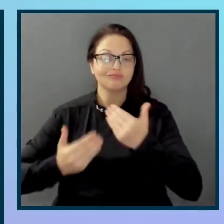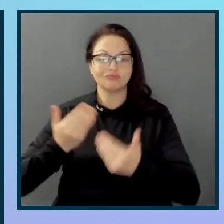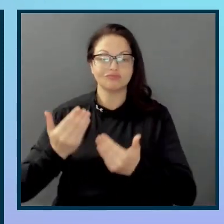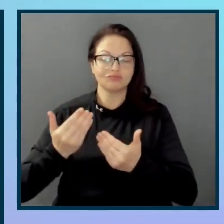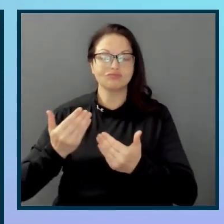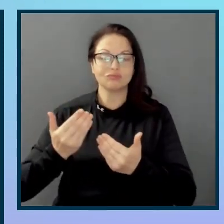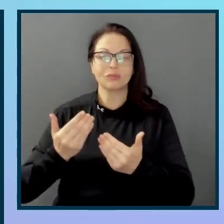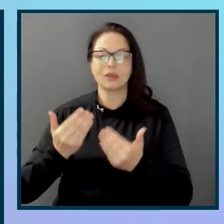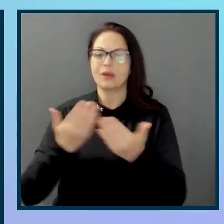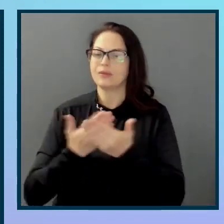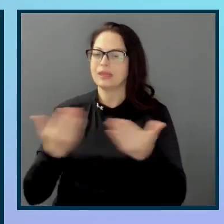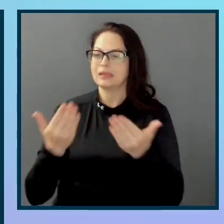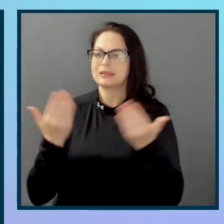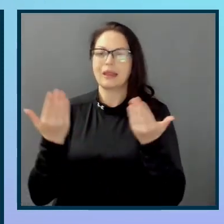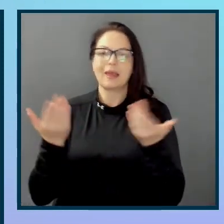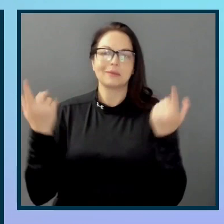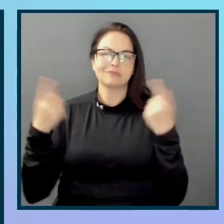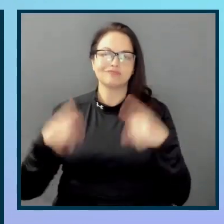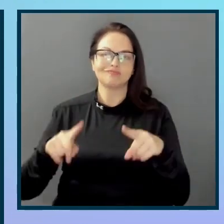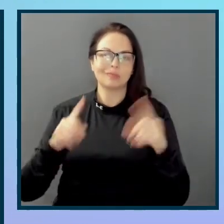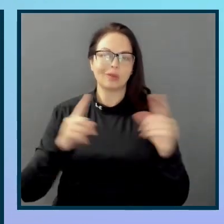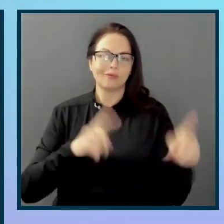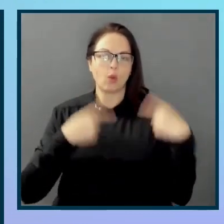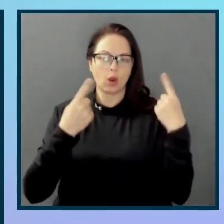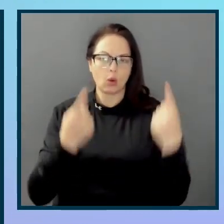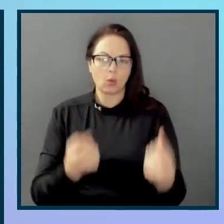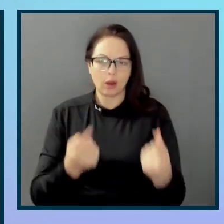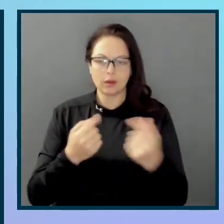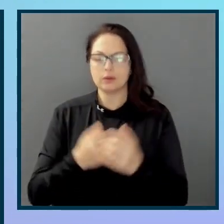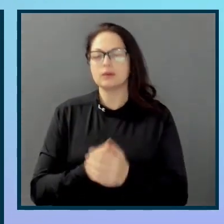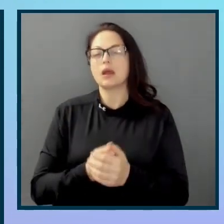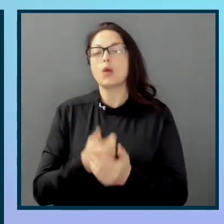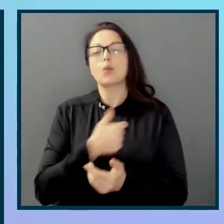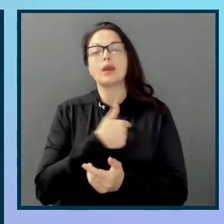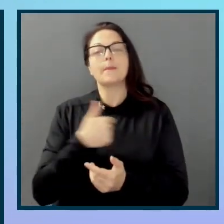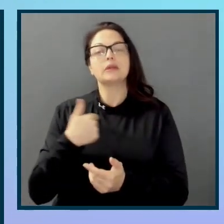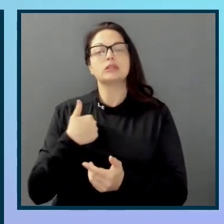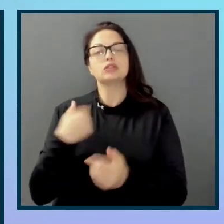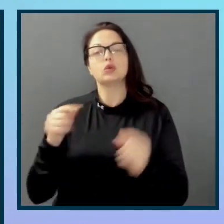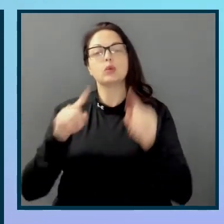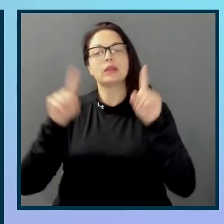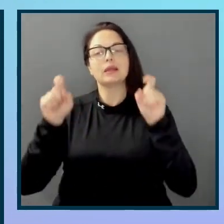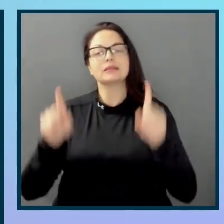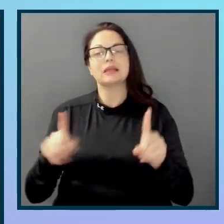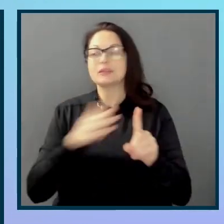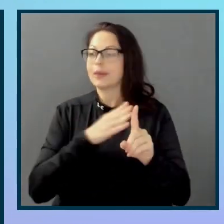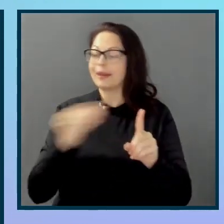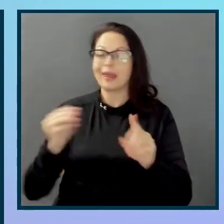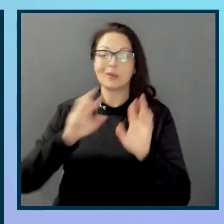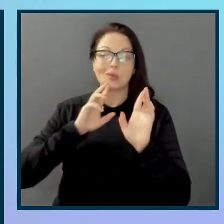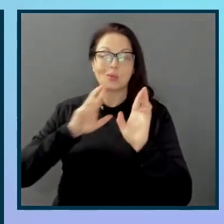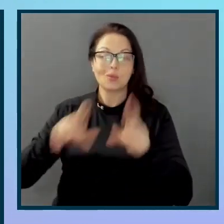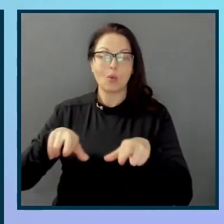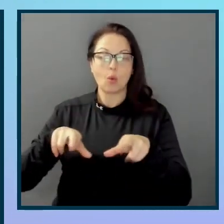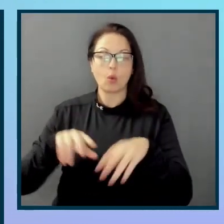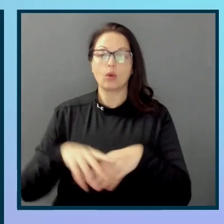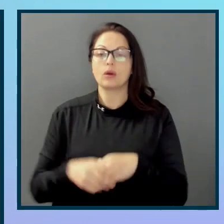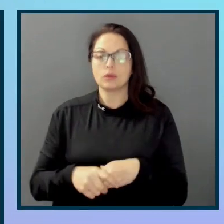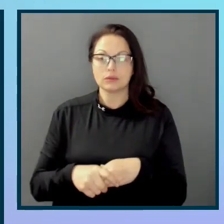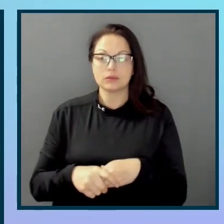And we did these lengthy costly, comprehensive assessments and delivered these reports that were then most of the time just completely ignored